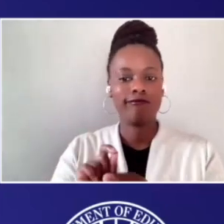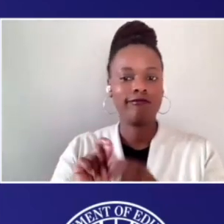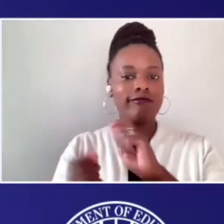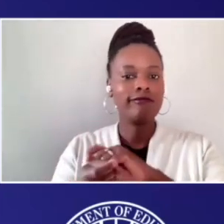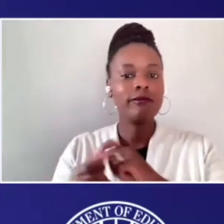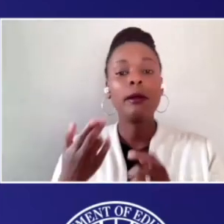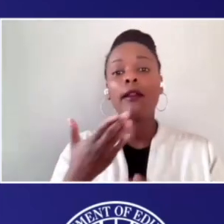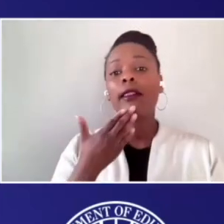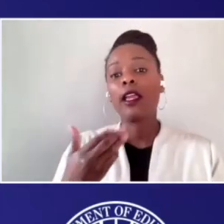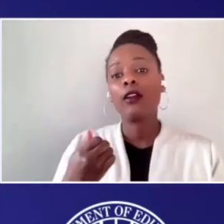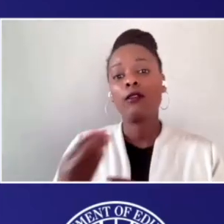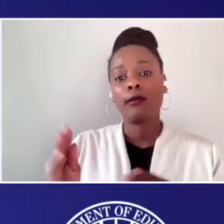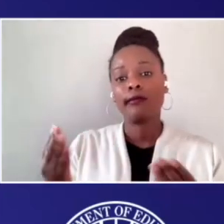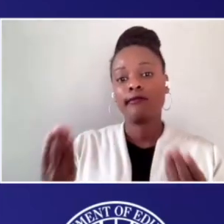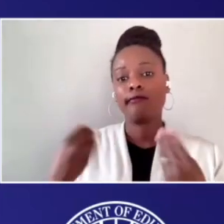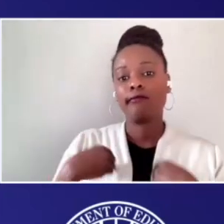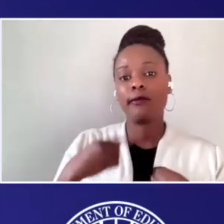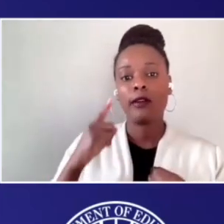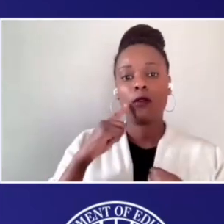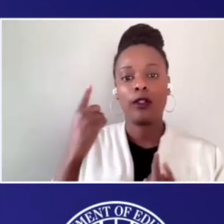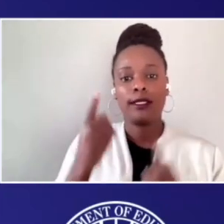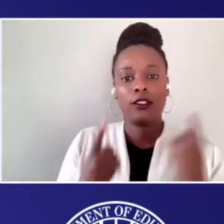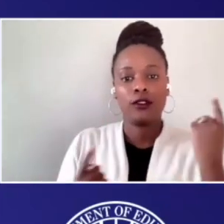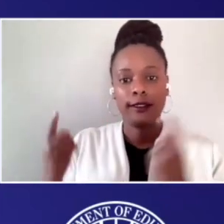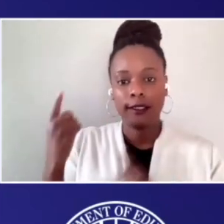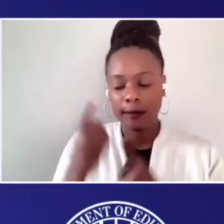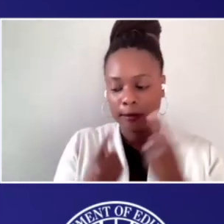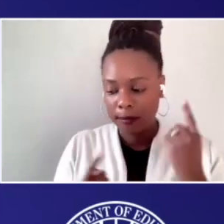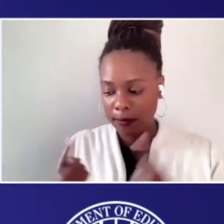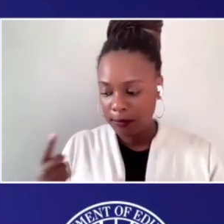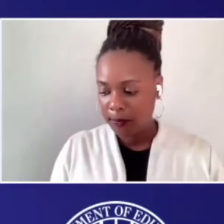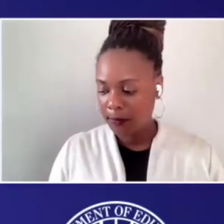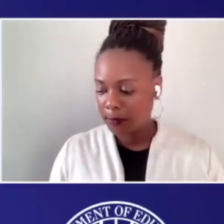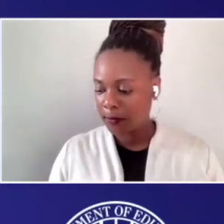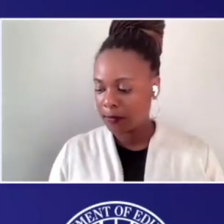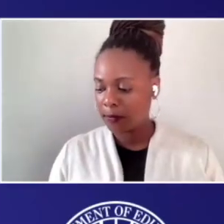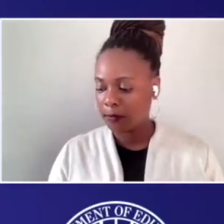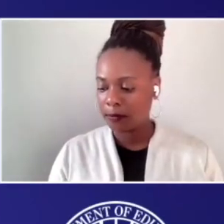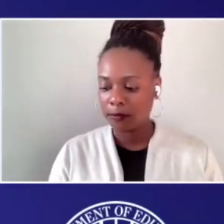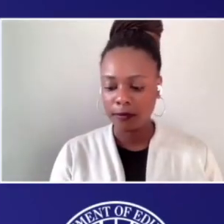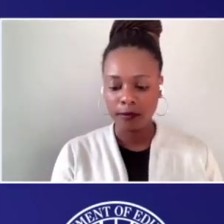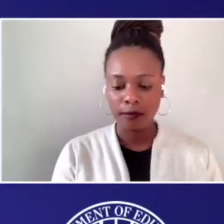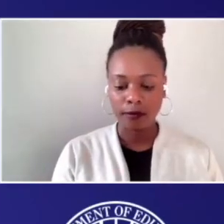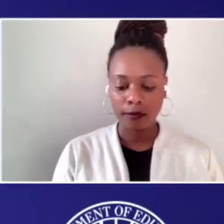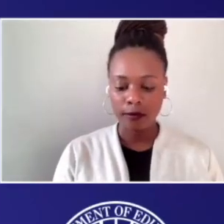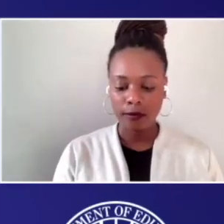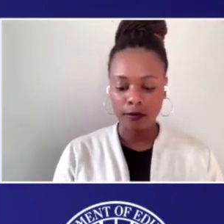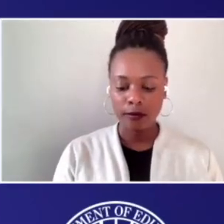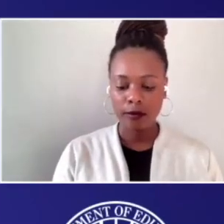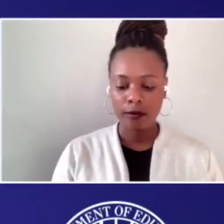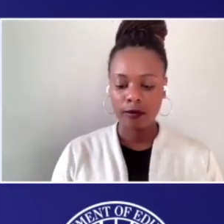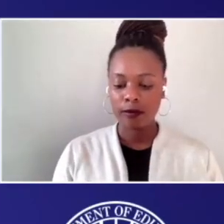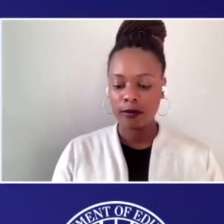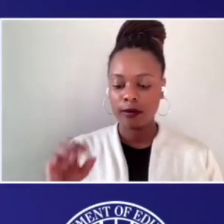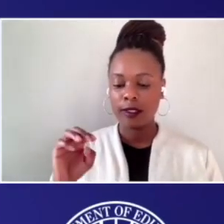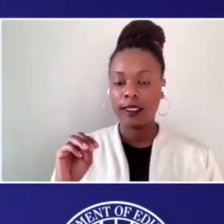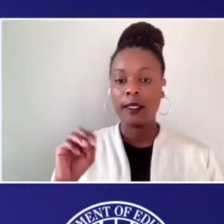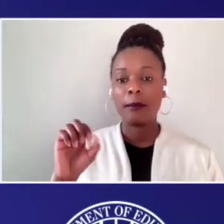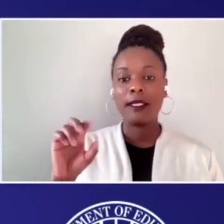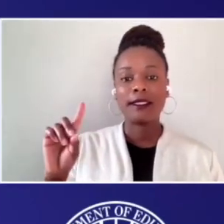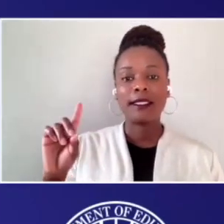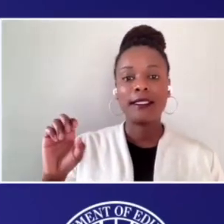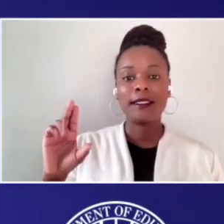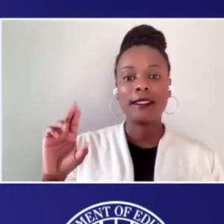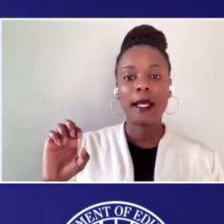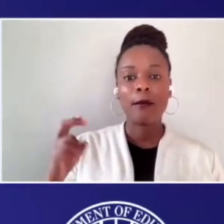Ms. Deborah Lilly submitted a proposal on